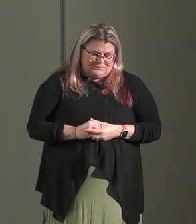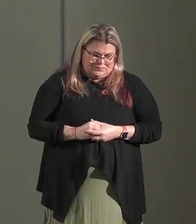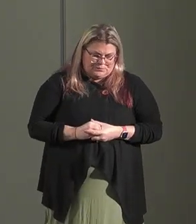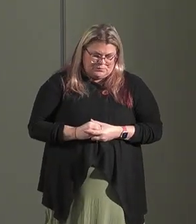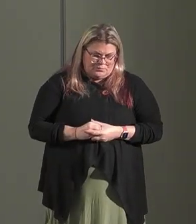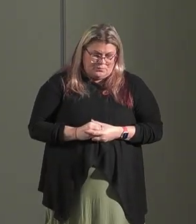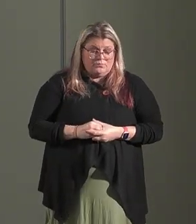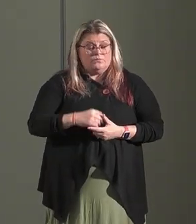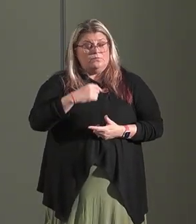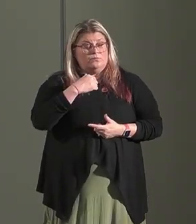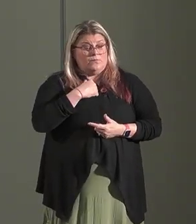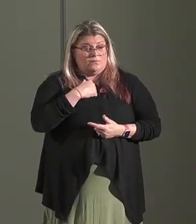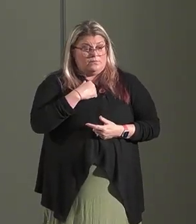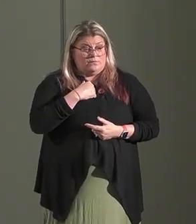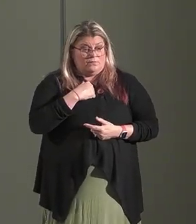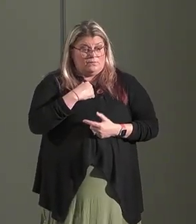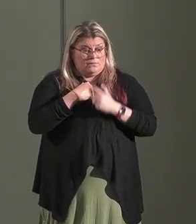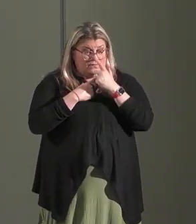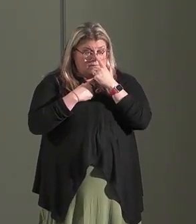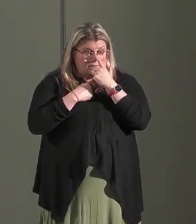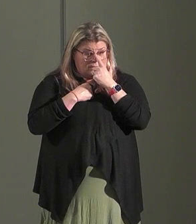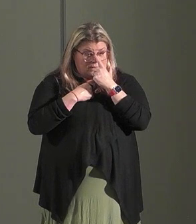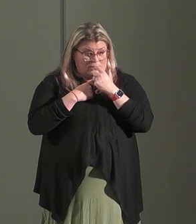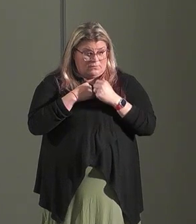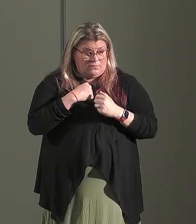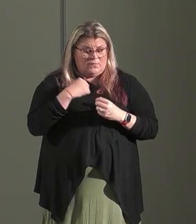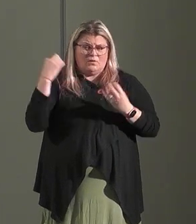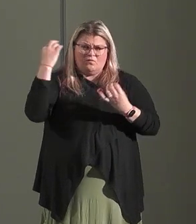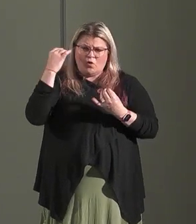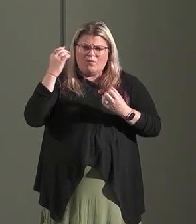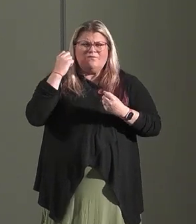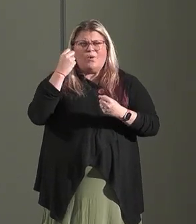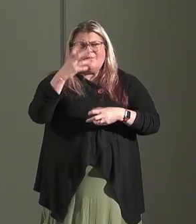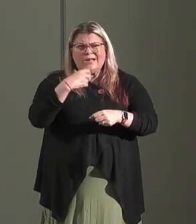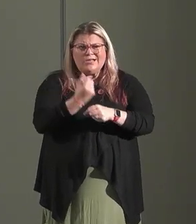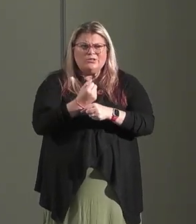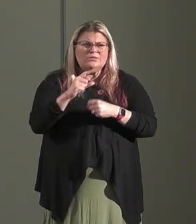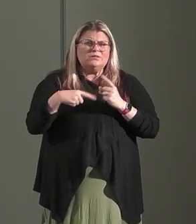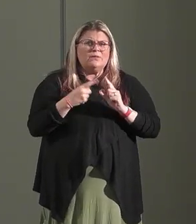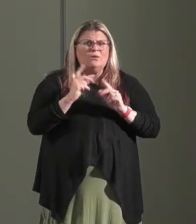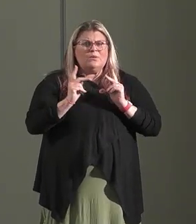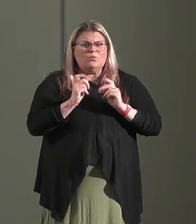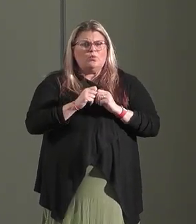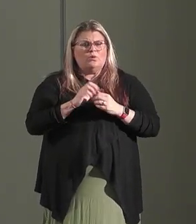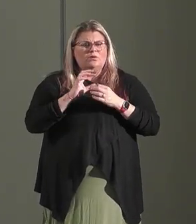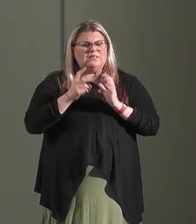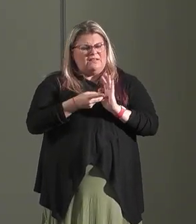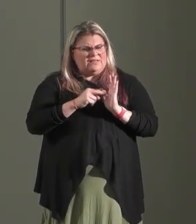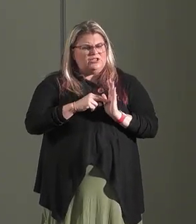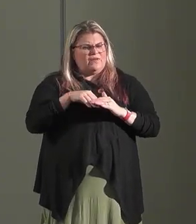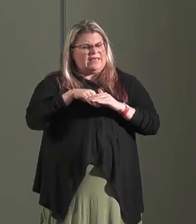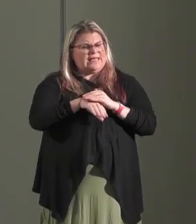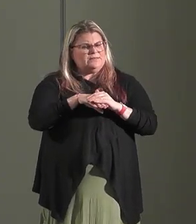I have fought for years with folks around the deaf initiative accessibility. They say it is